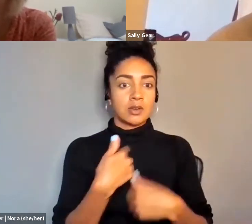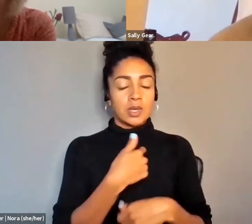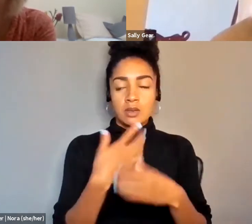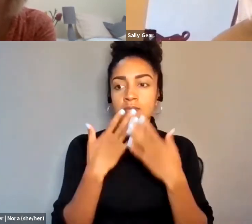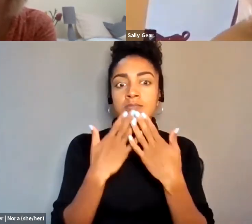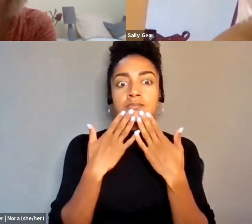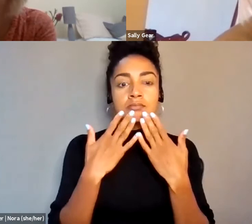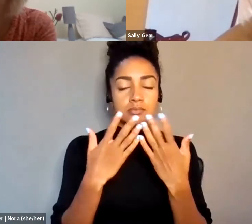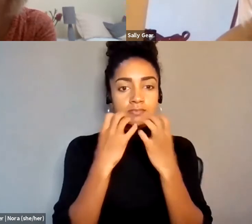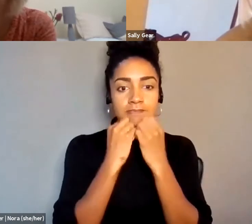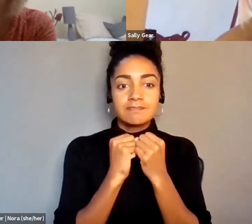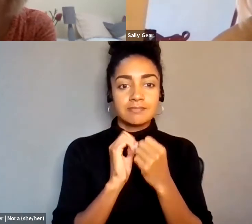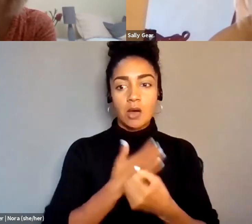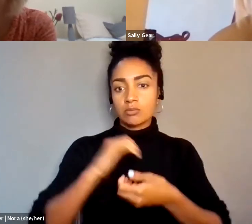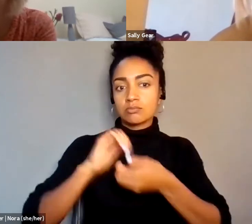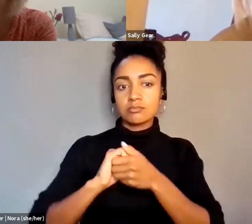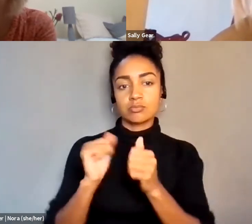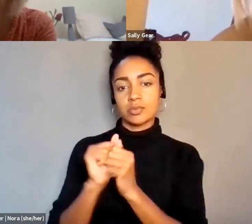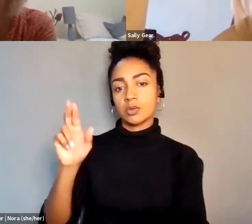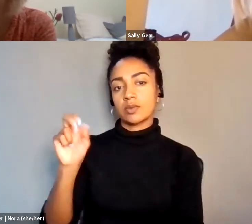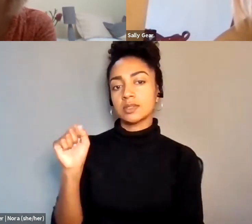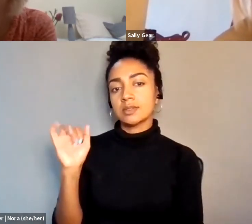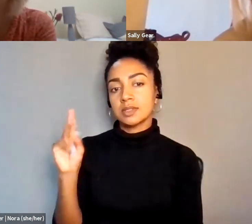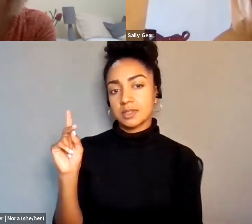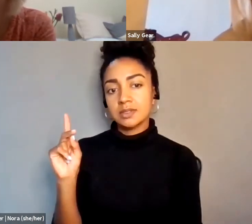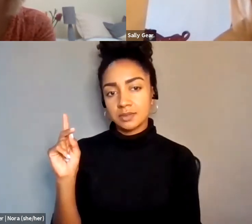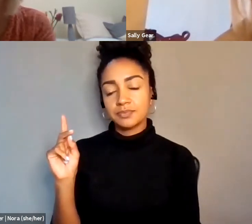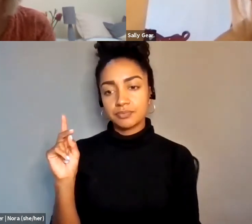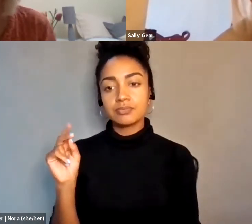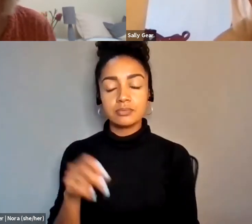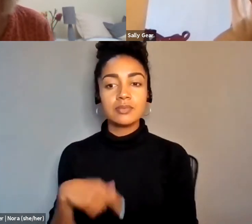the partnership with USAID and looking forward to the discussion and your comments and questions and challenges as